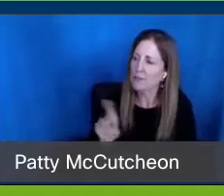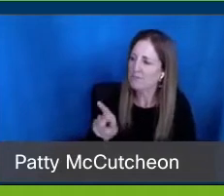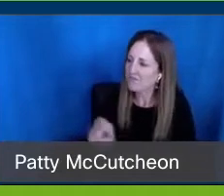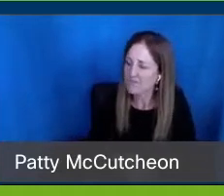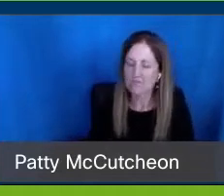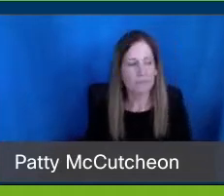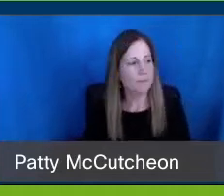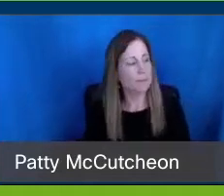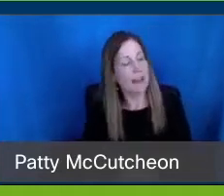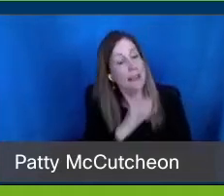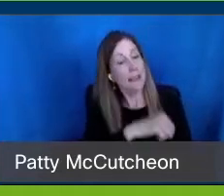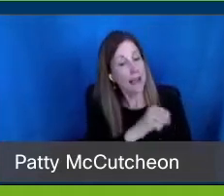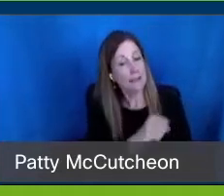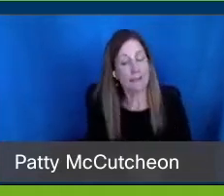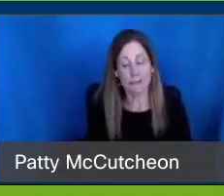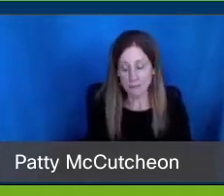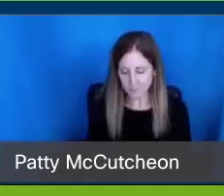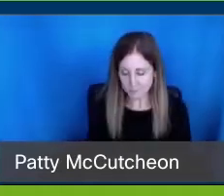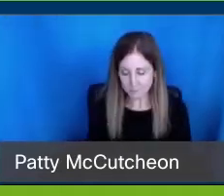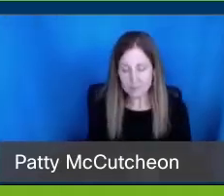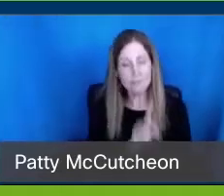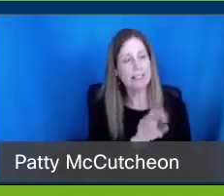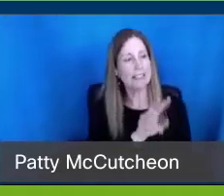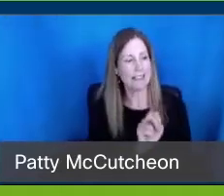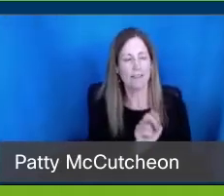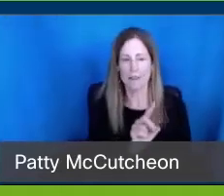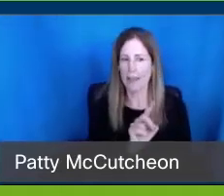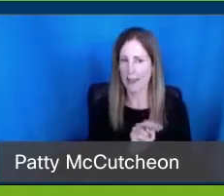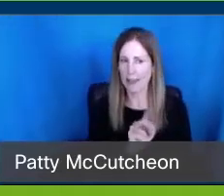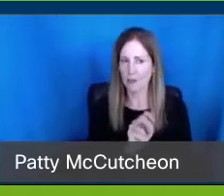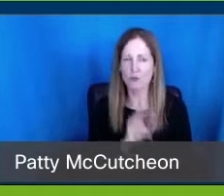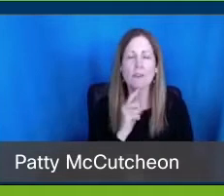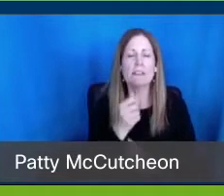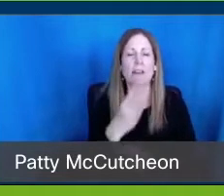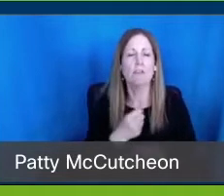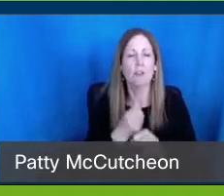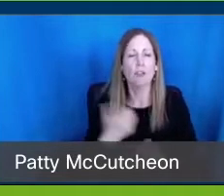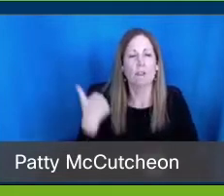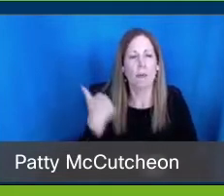[David] Yes, you know, we-- several years back, we converted all of our infrastructure